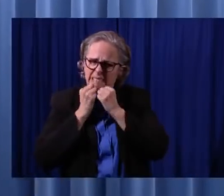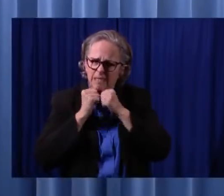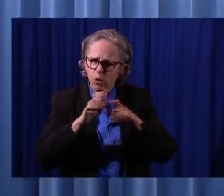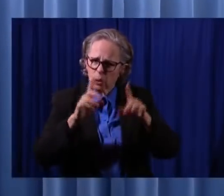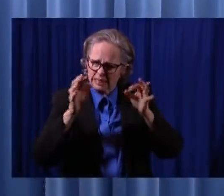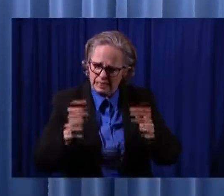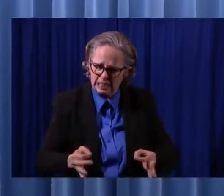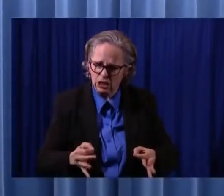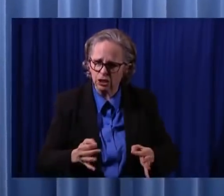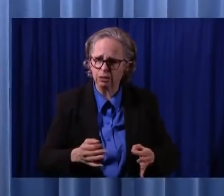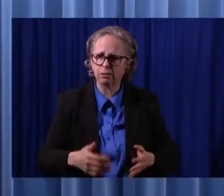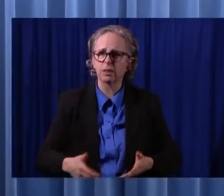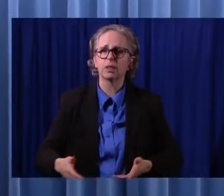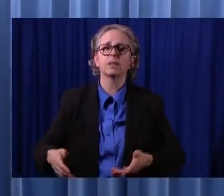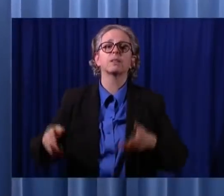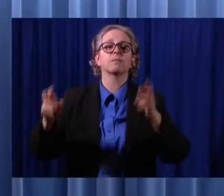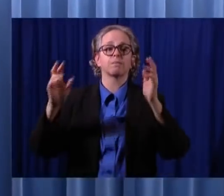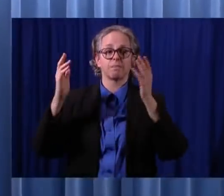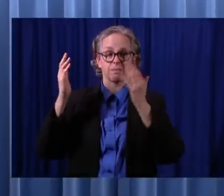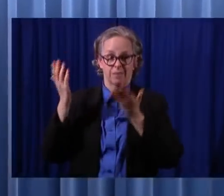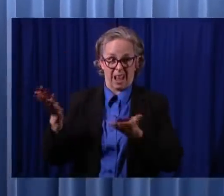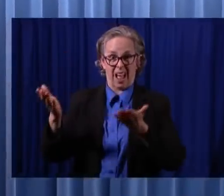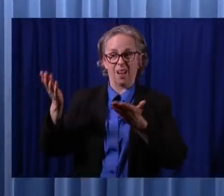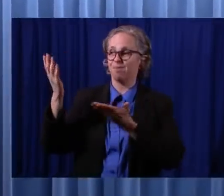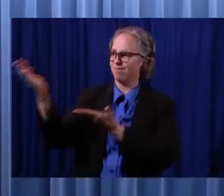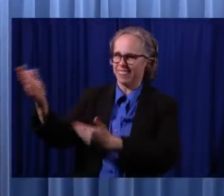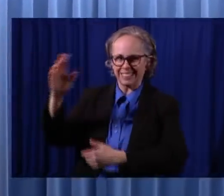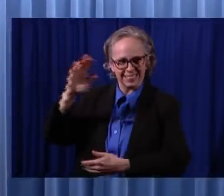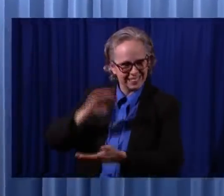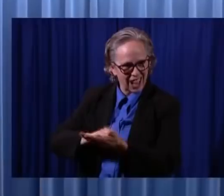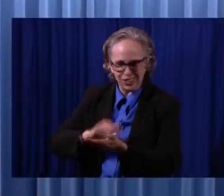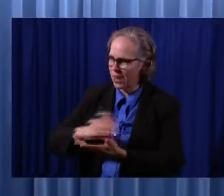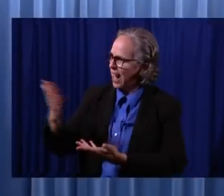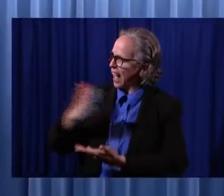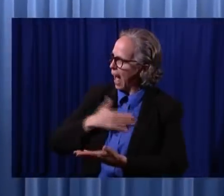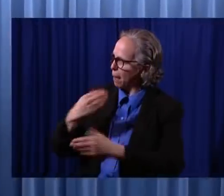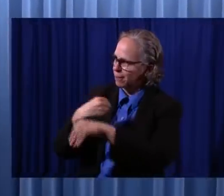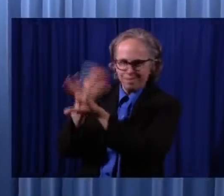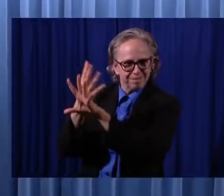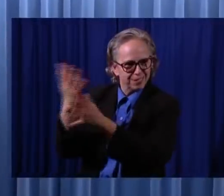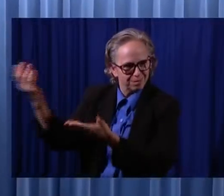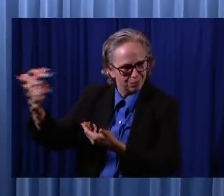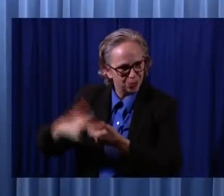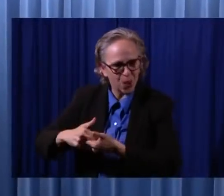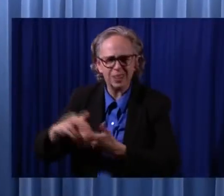CONDITIONS THAT REQUIRE IN PERSON CARE PLEASE ALLOW US TO